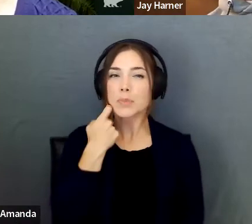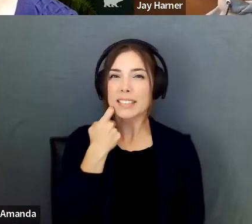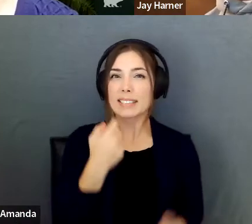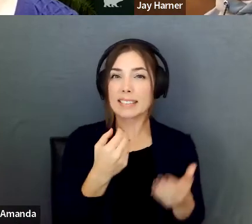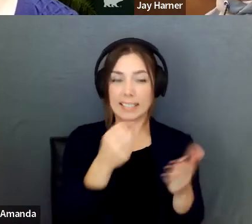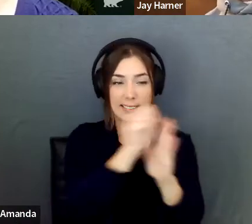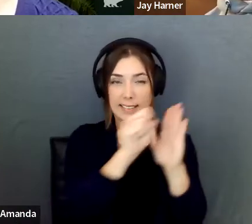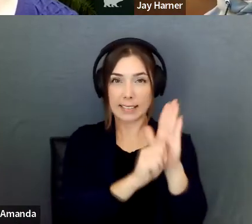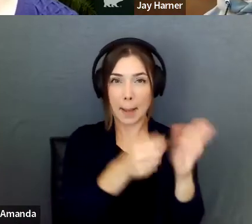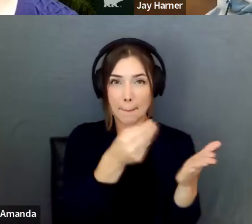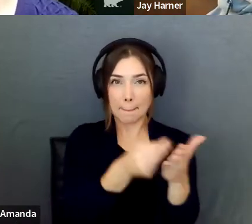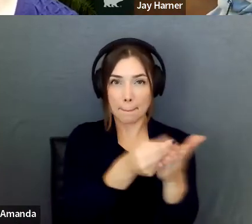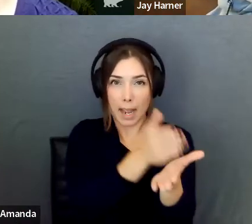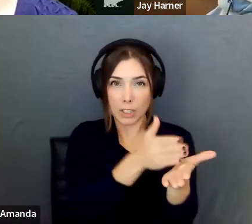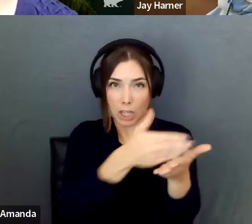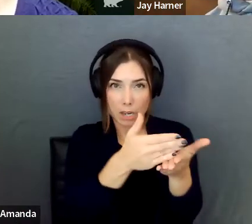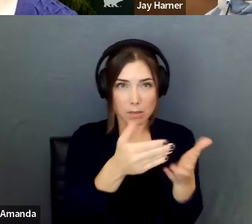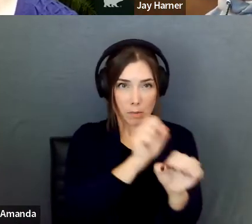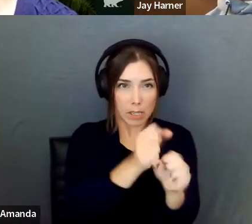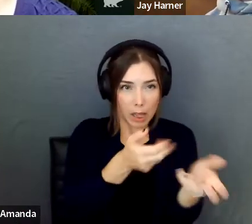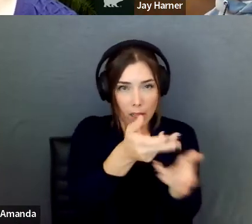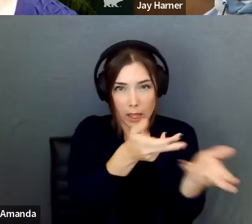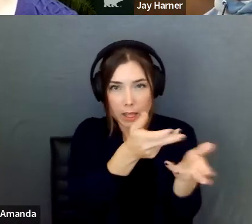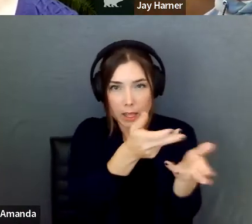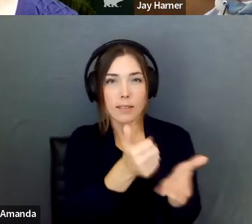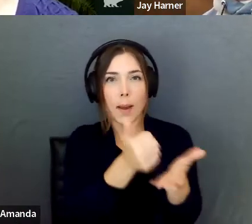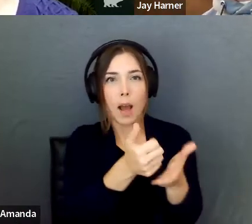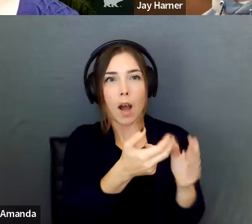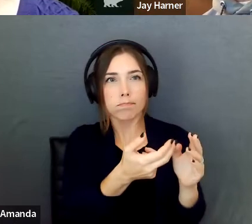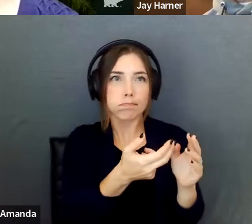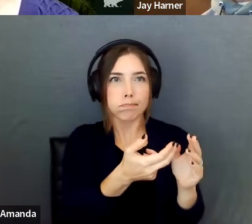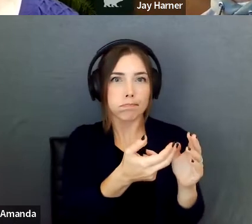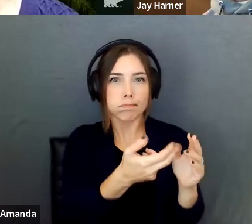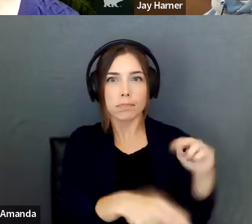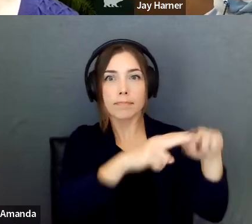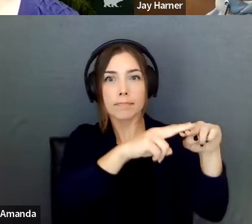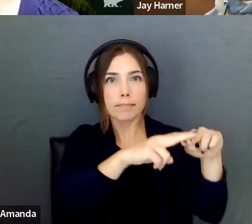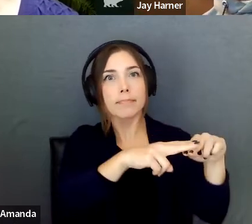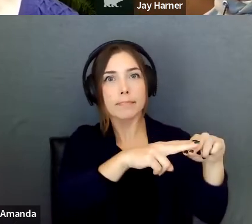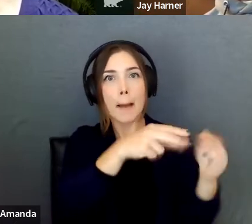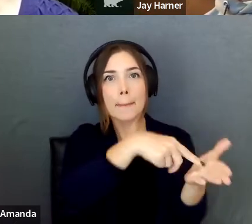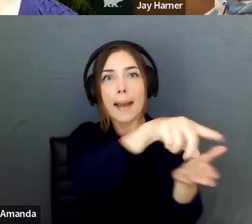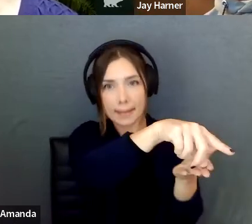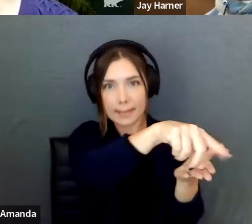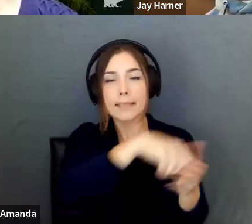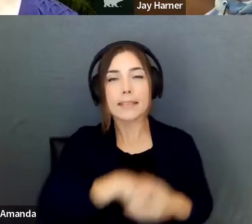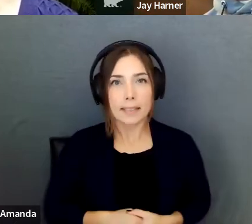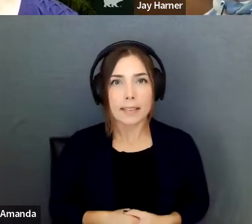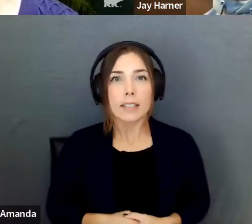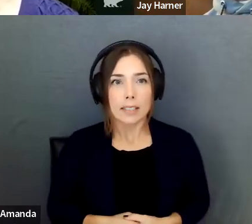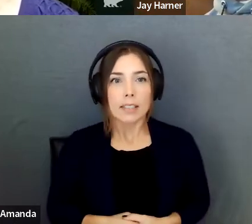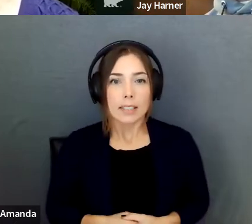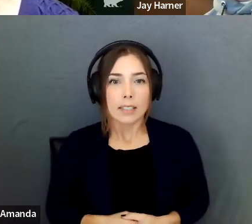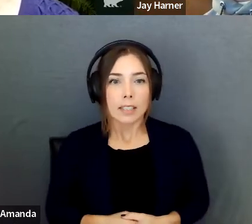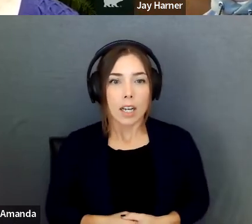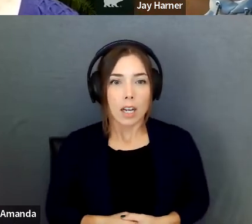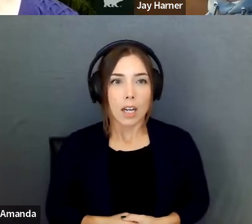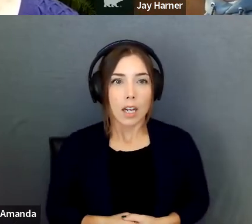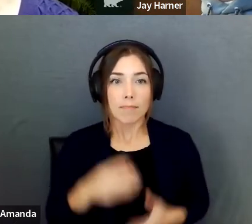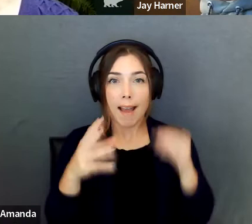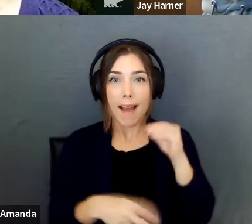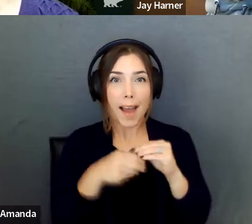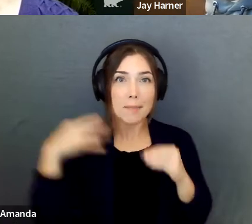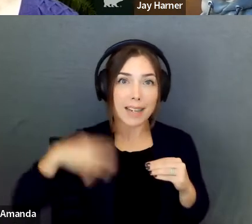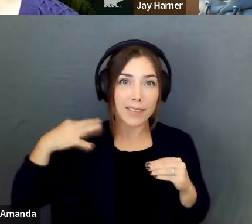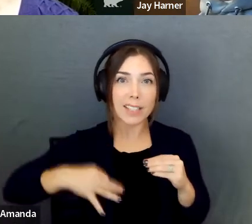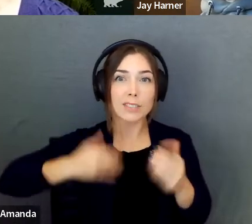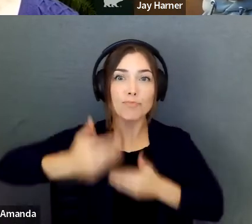to expand pay and add again fits overtime.